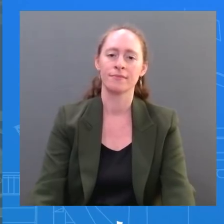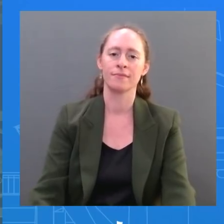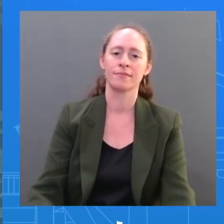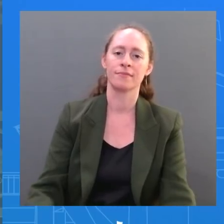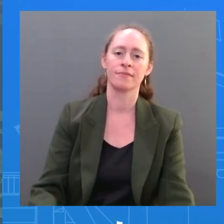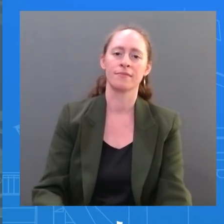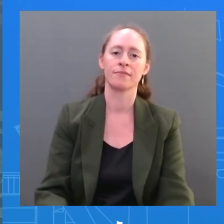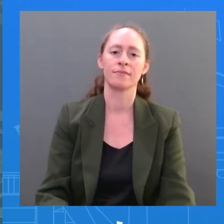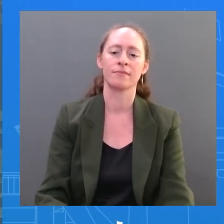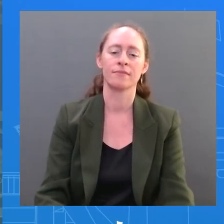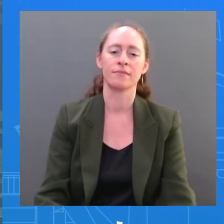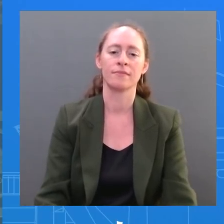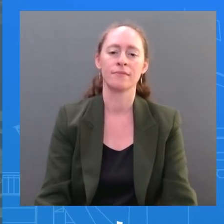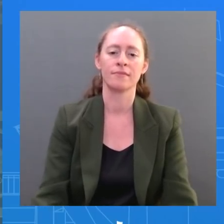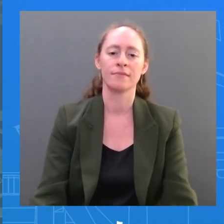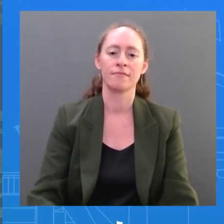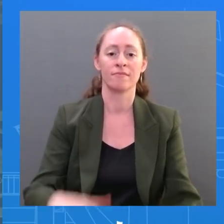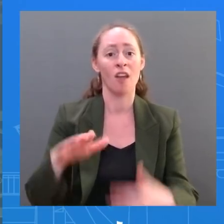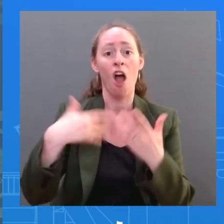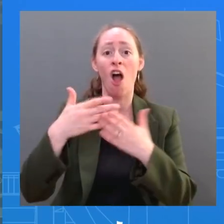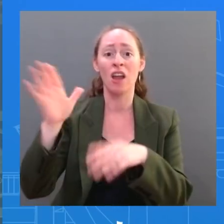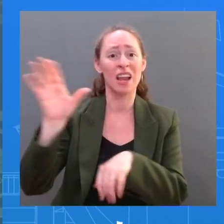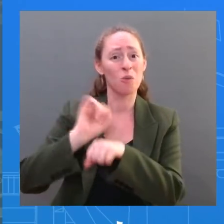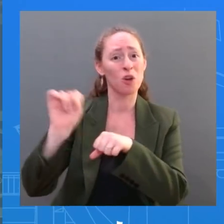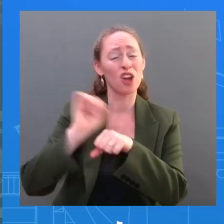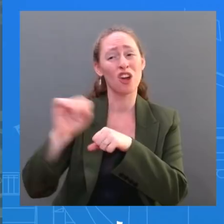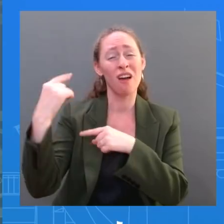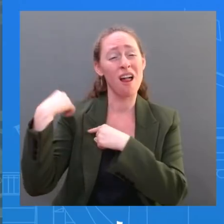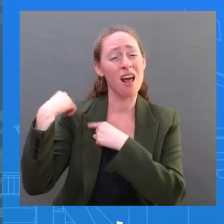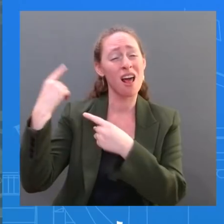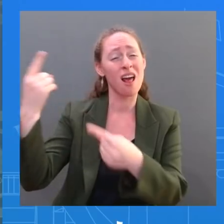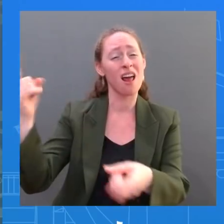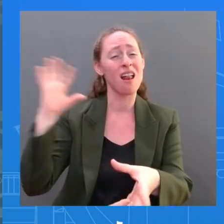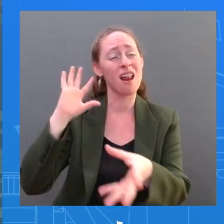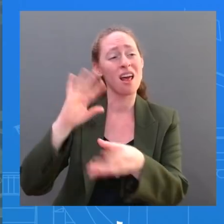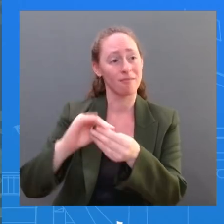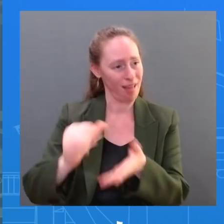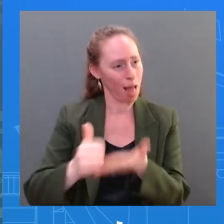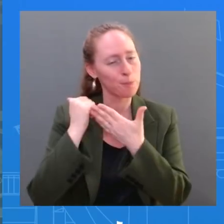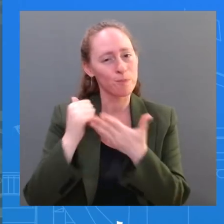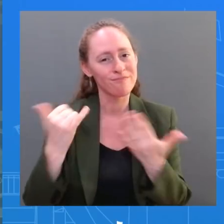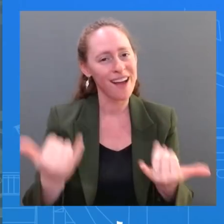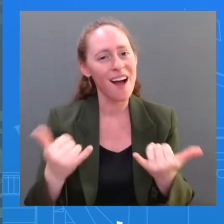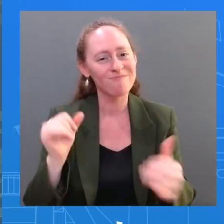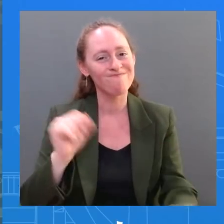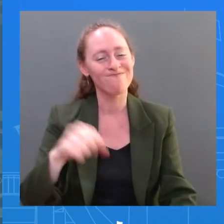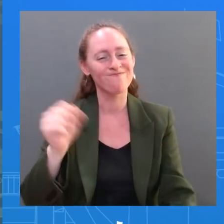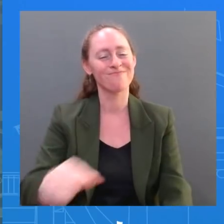has helped to blunt the price increase. Now, remember this price increase is due to Putin's --